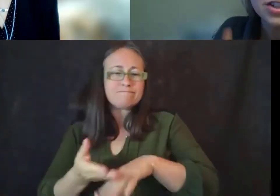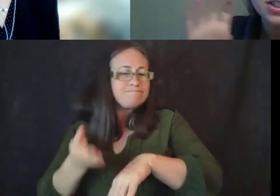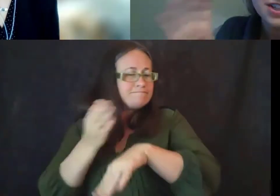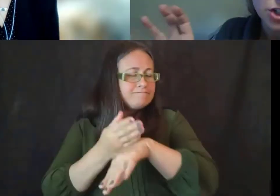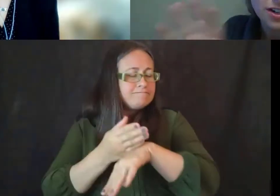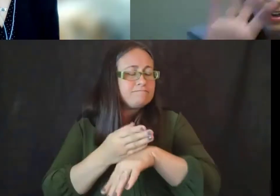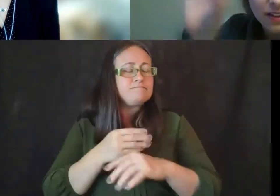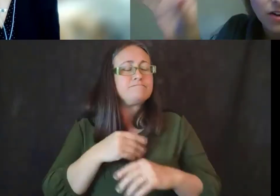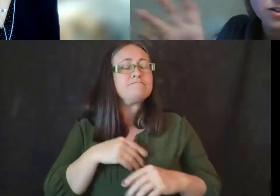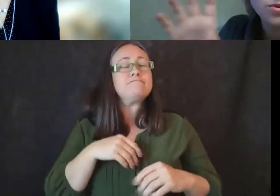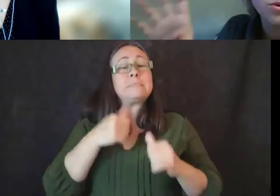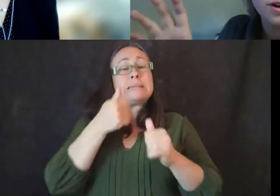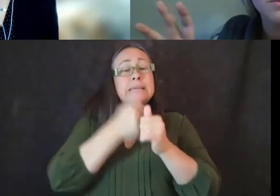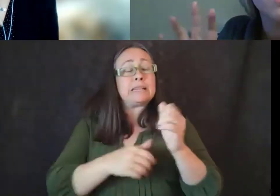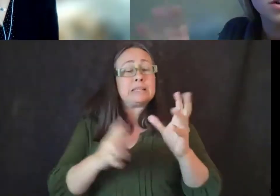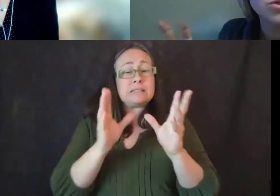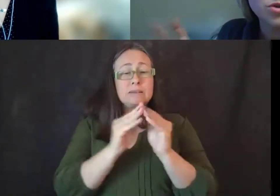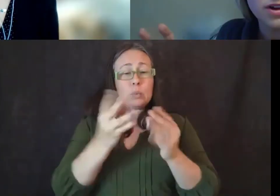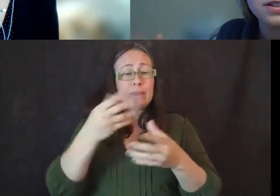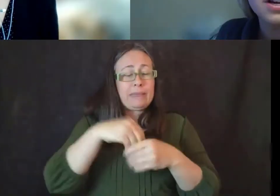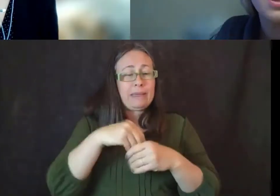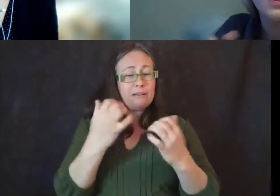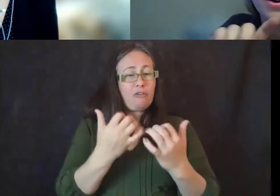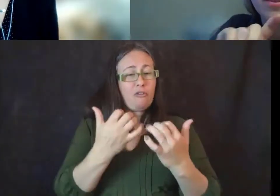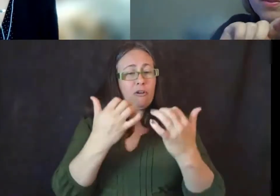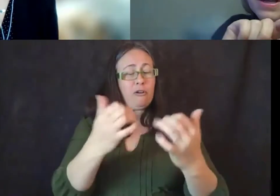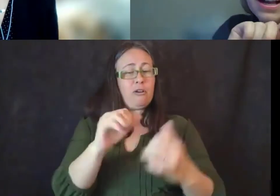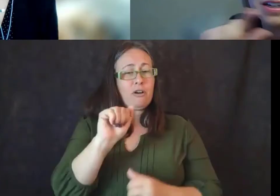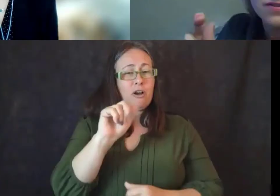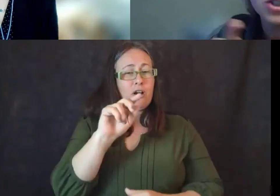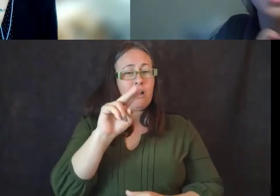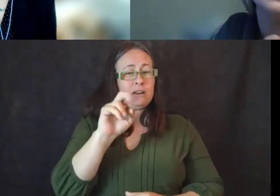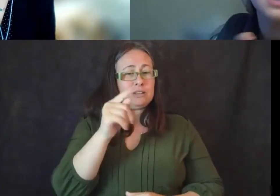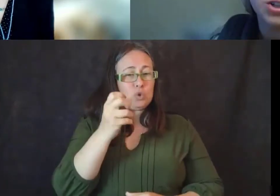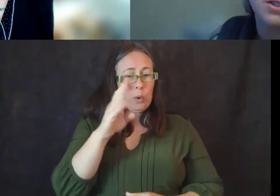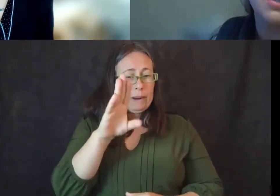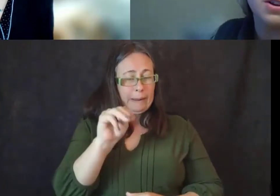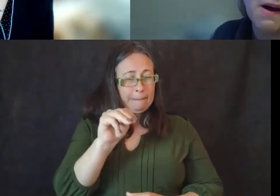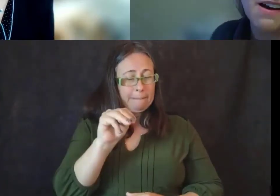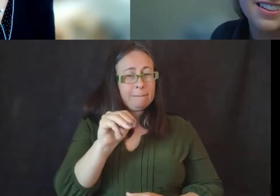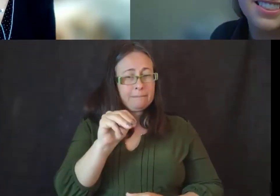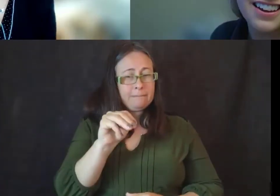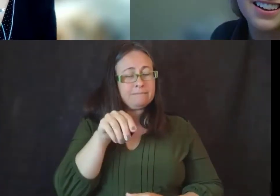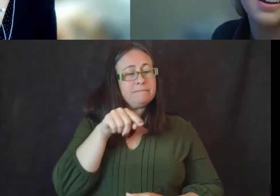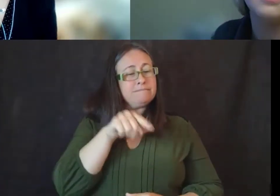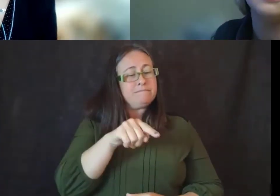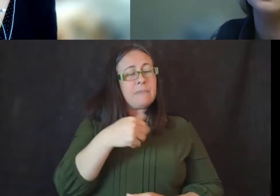Each session in the auditorium where you joined, there will be an individual session feedback link,